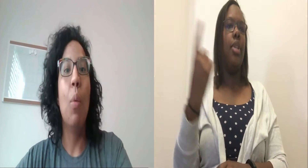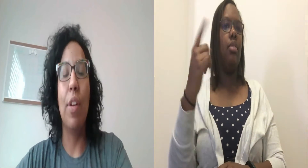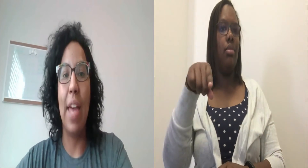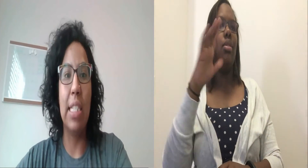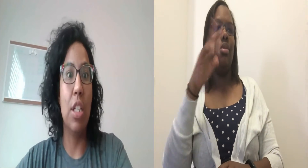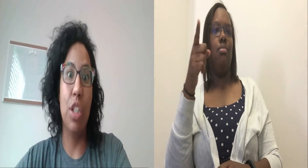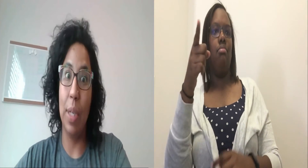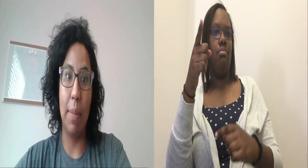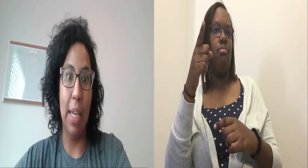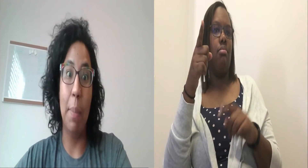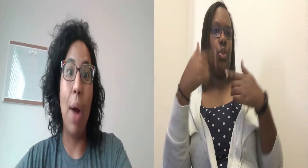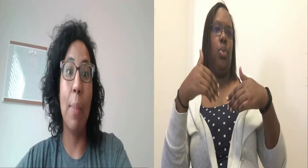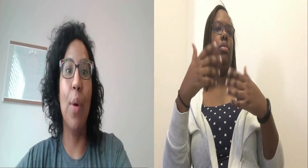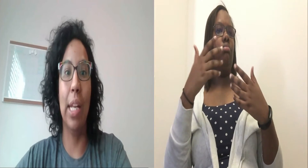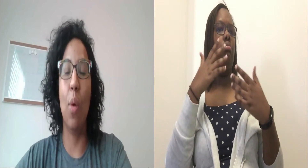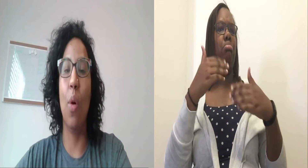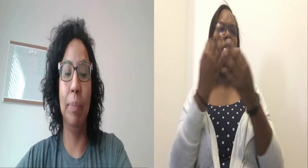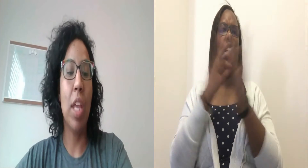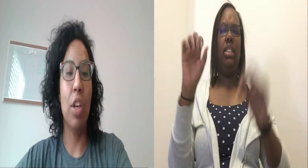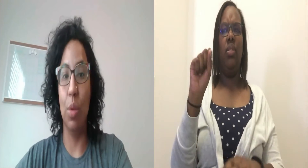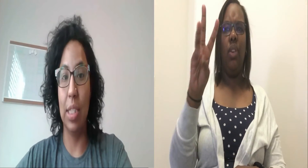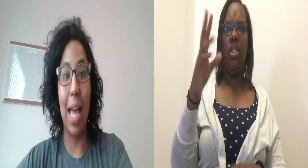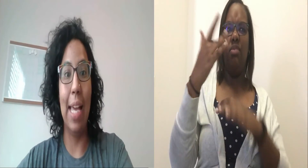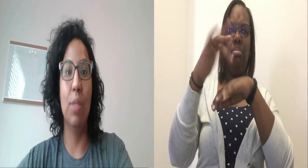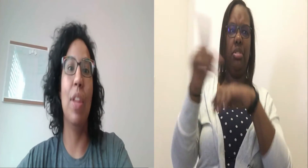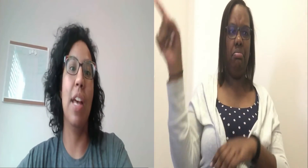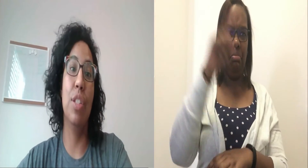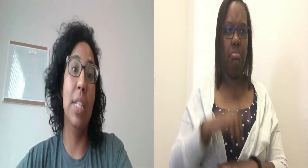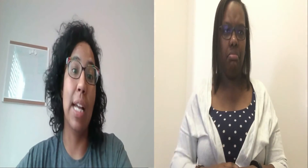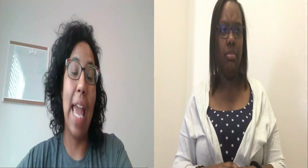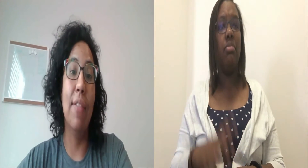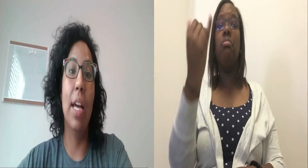whether that's doing something in a powerpoint or google slides whether that's using a canva